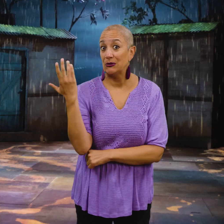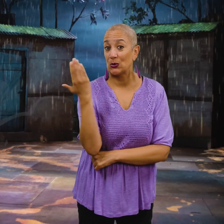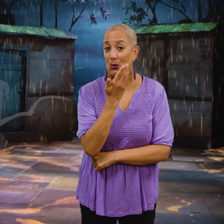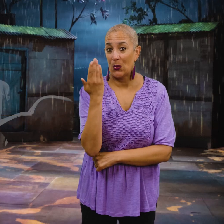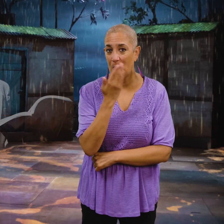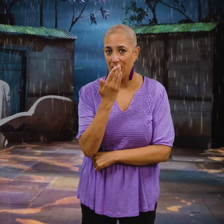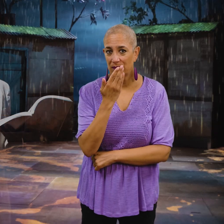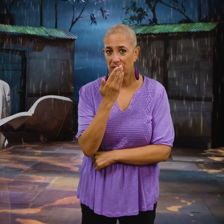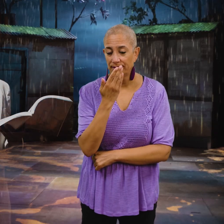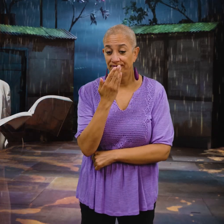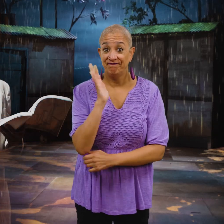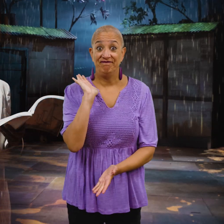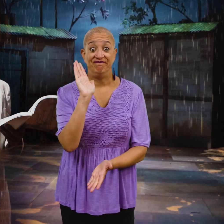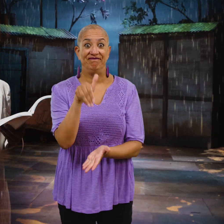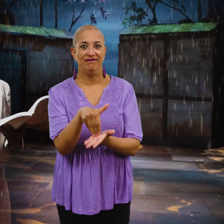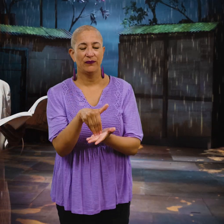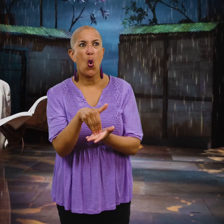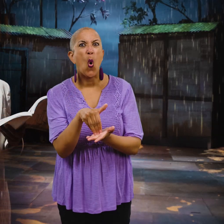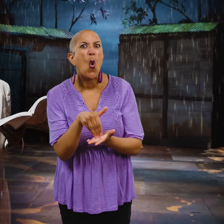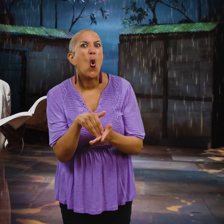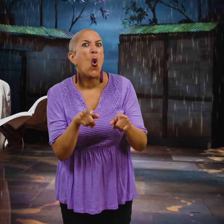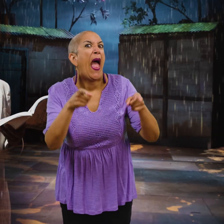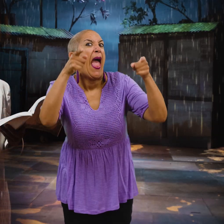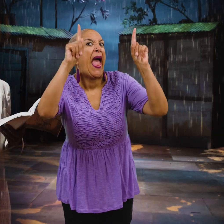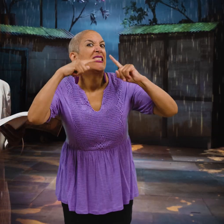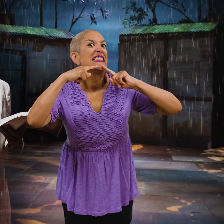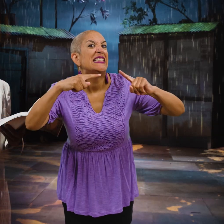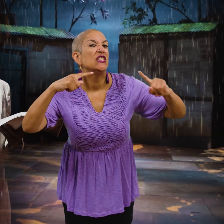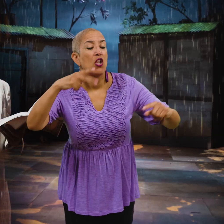The headteacher Mr Ofesi is strict and demanding